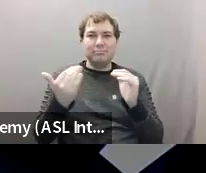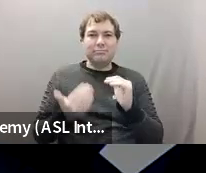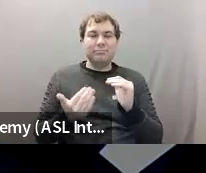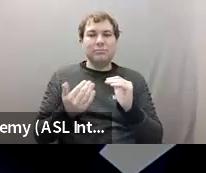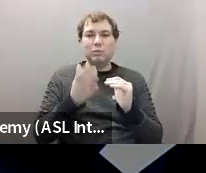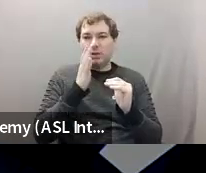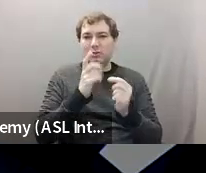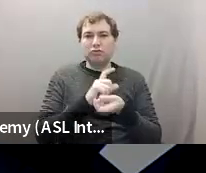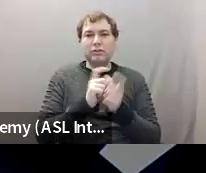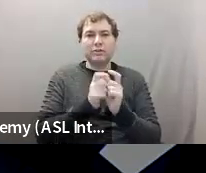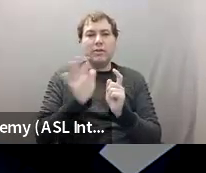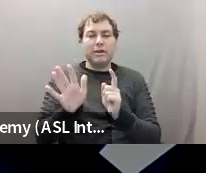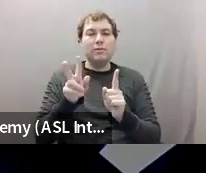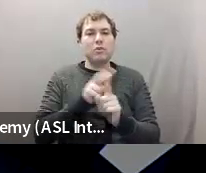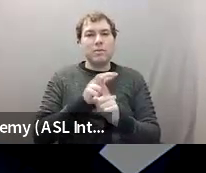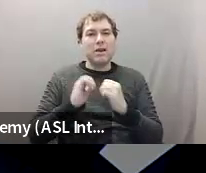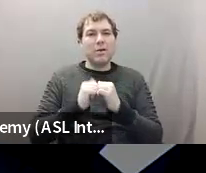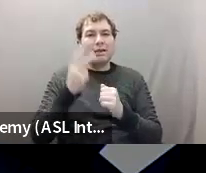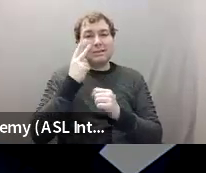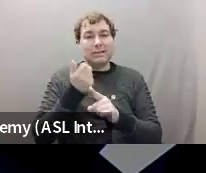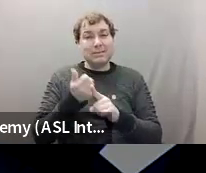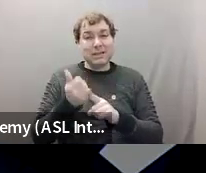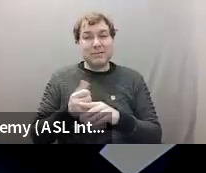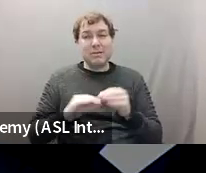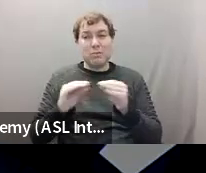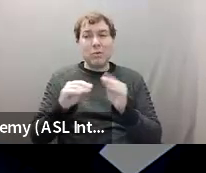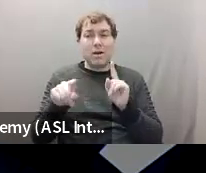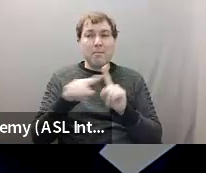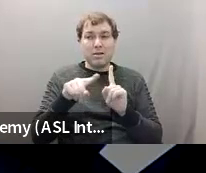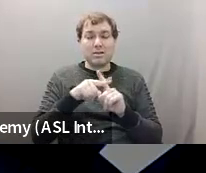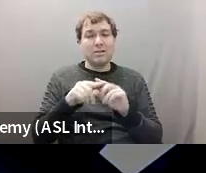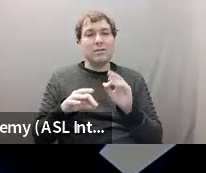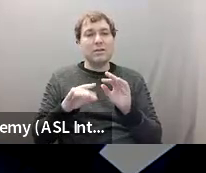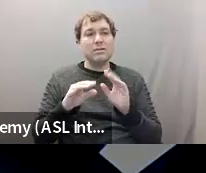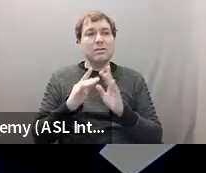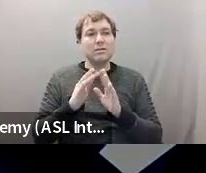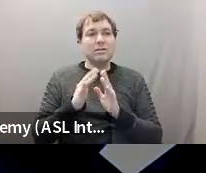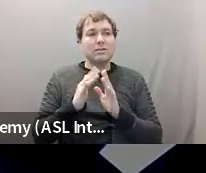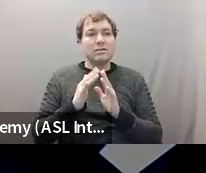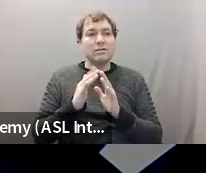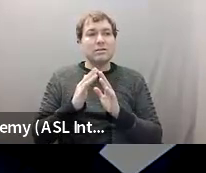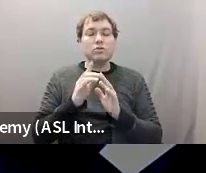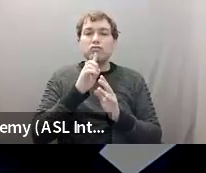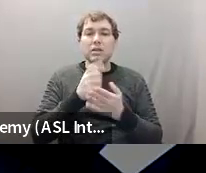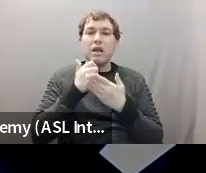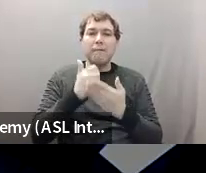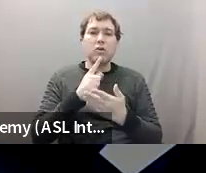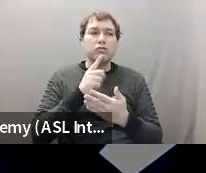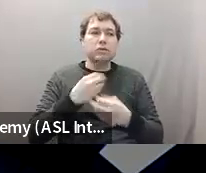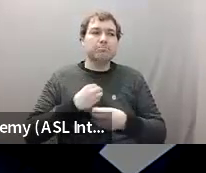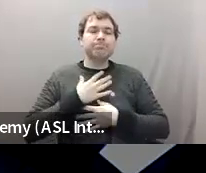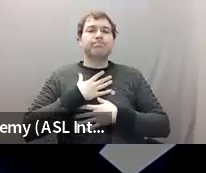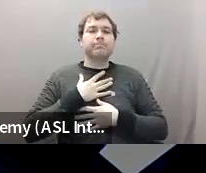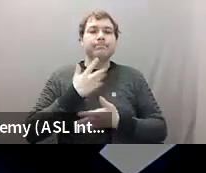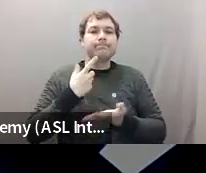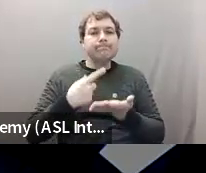Troy Bowser: the perception on how to see themselves. They didn't change them more positive. And you know it's it's re really helpful, encouraging conversation to have. But